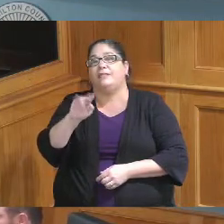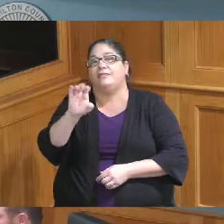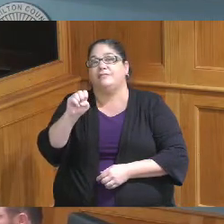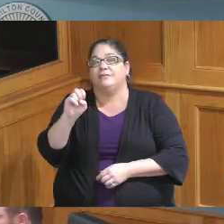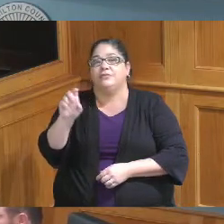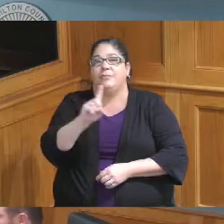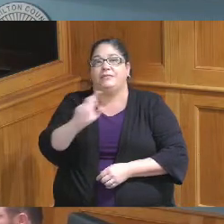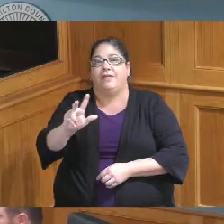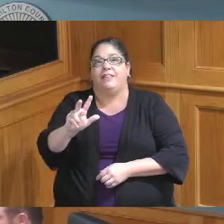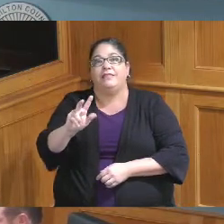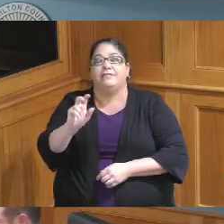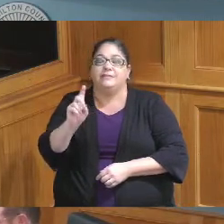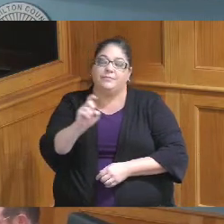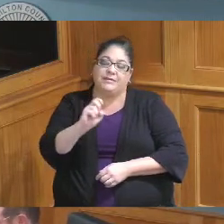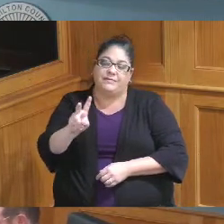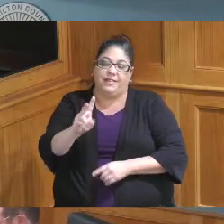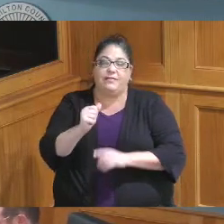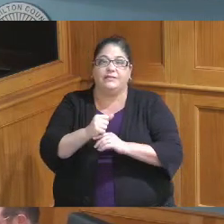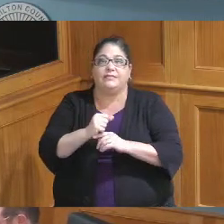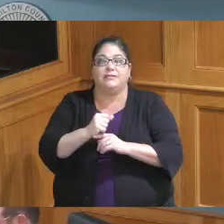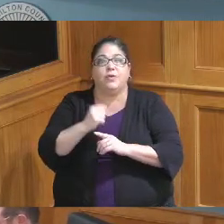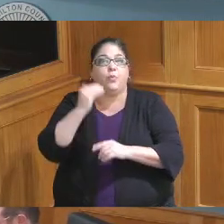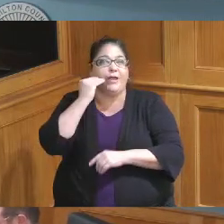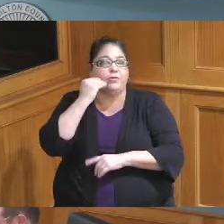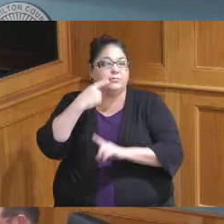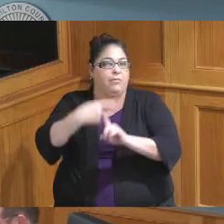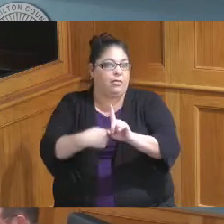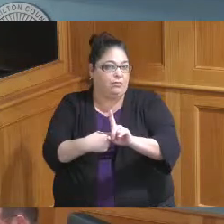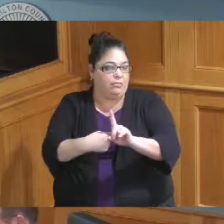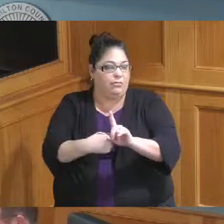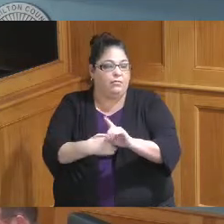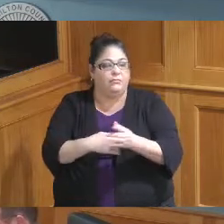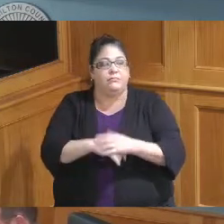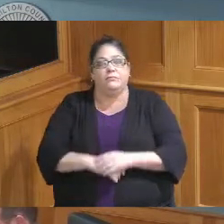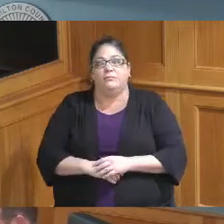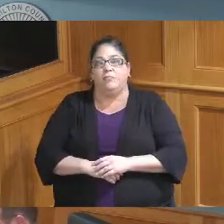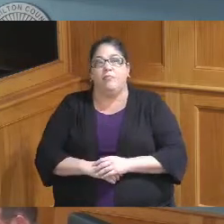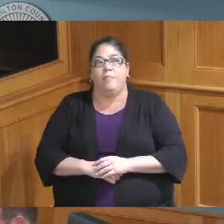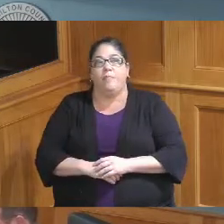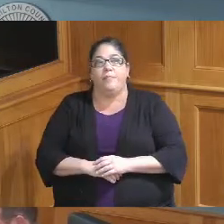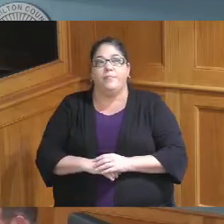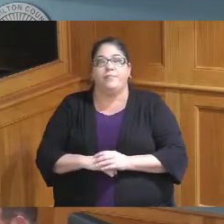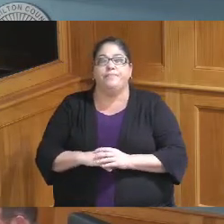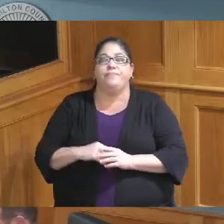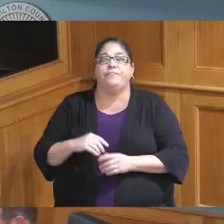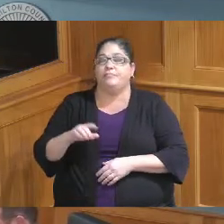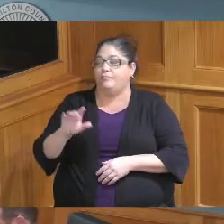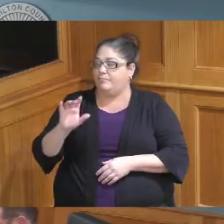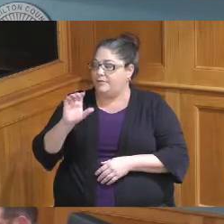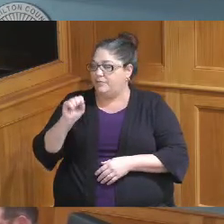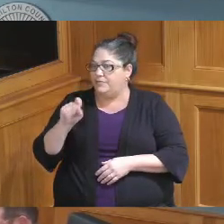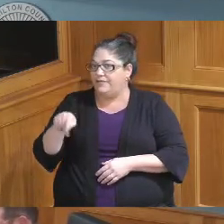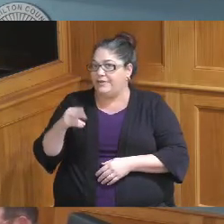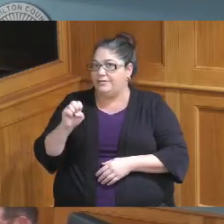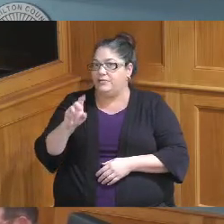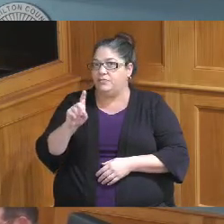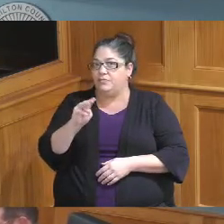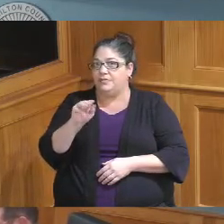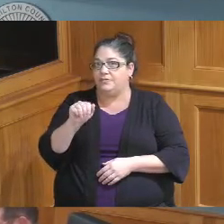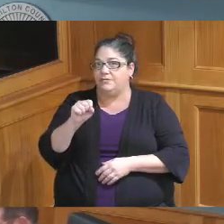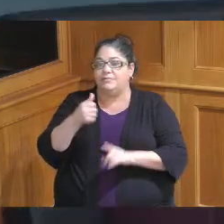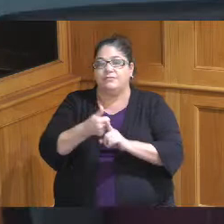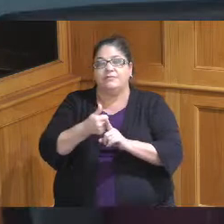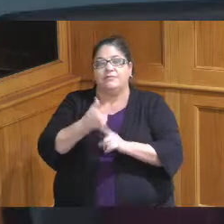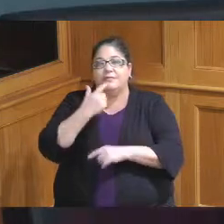the Commissioner thank you Madam Chair we are recognizing Domestic Violence Month we've been